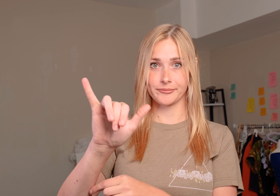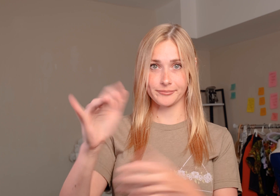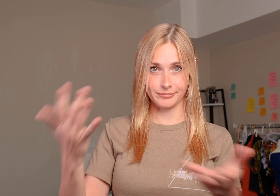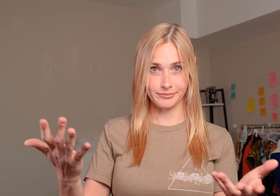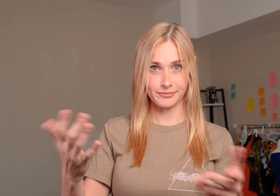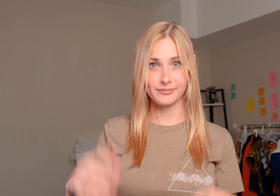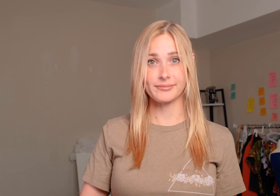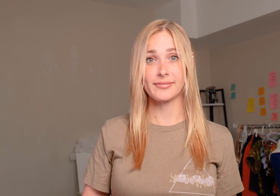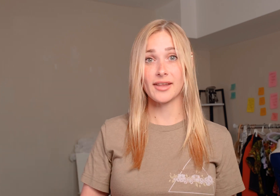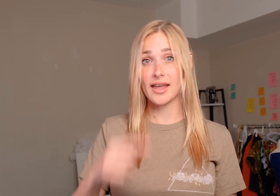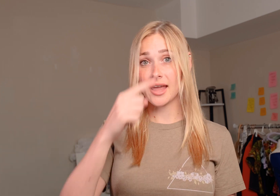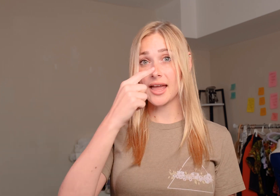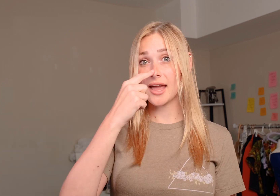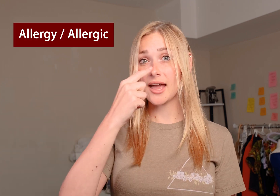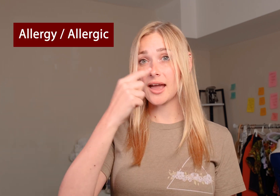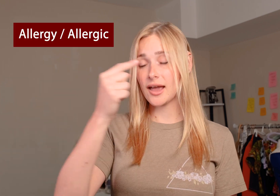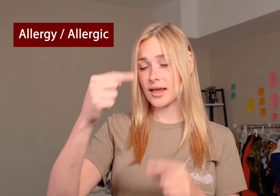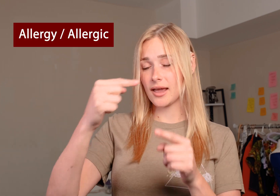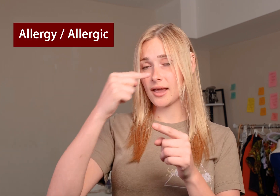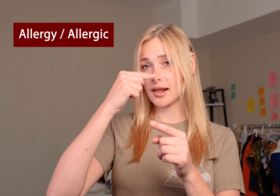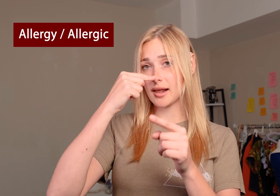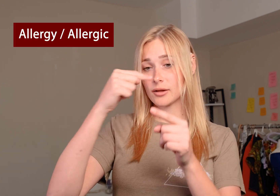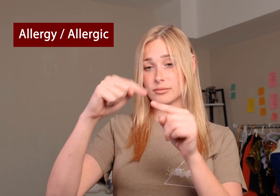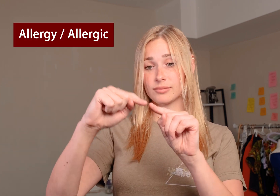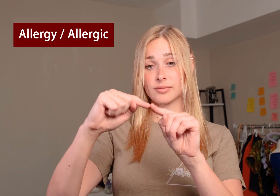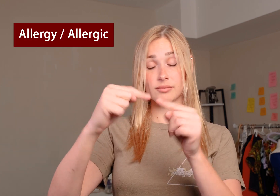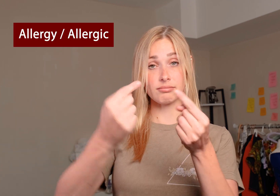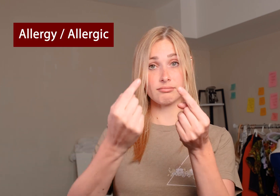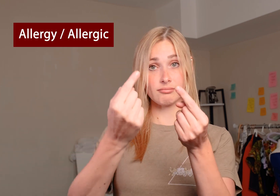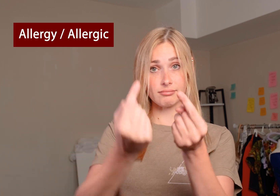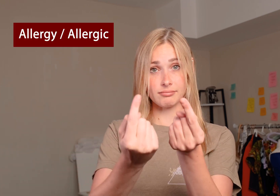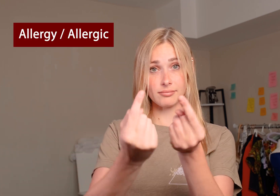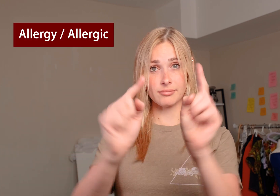First you touch your nose, and then using both index fingers